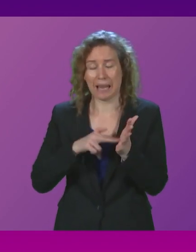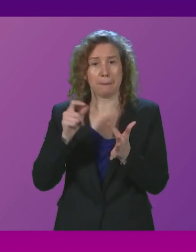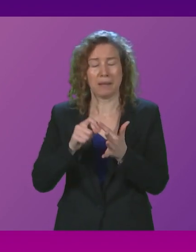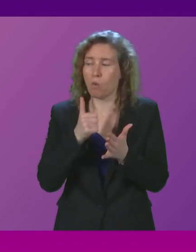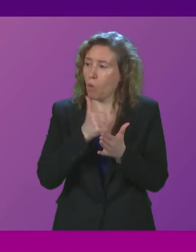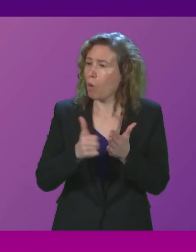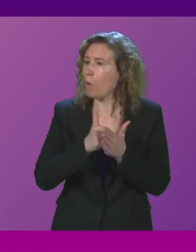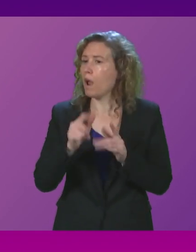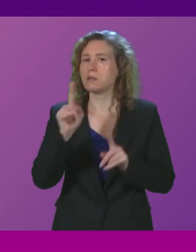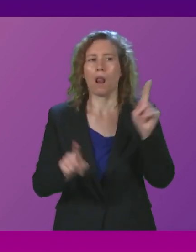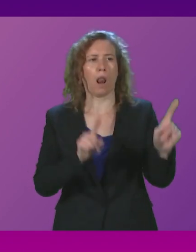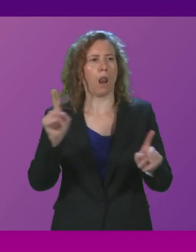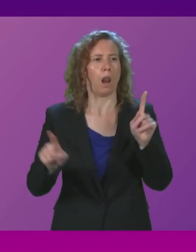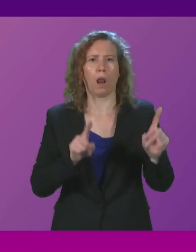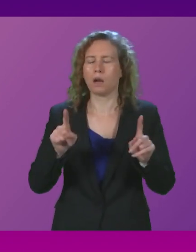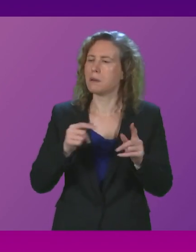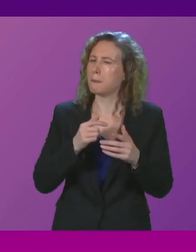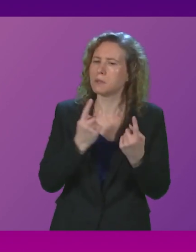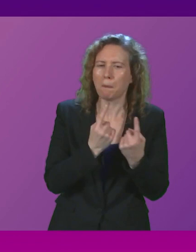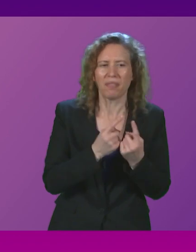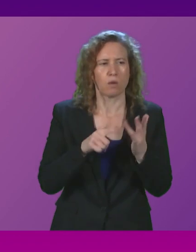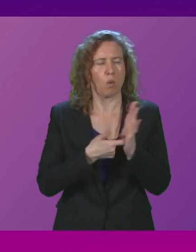someone or something else to blame.